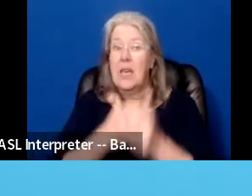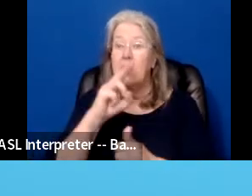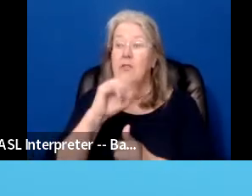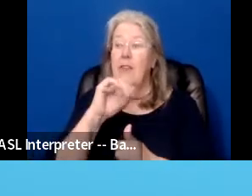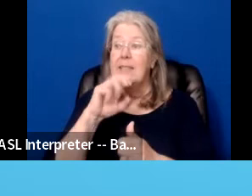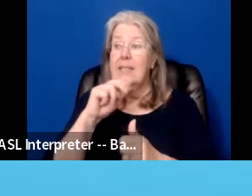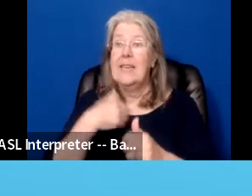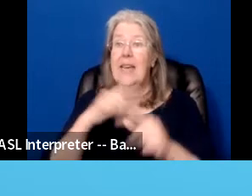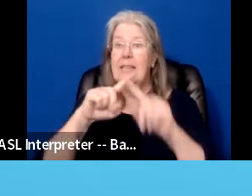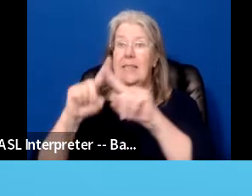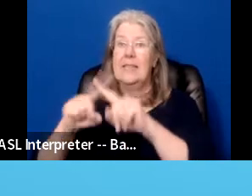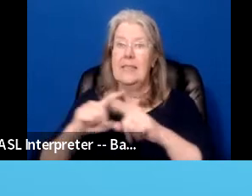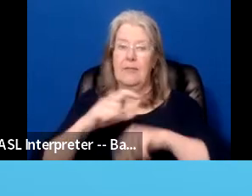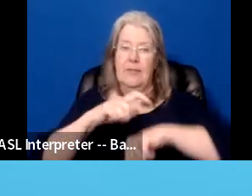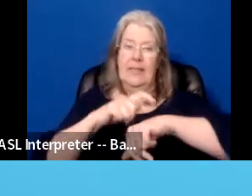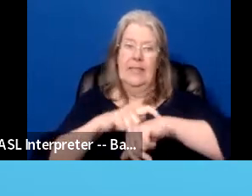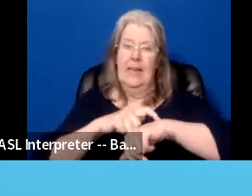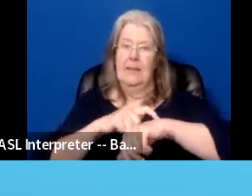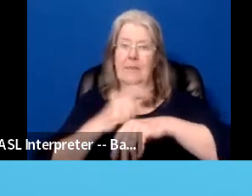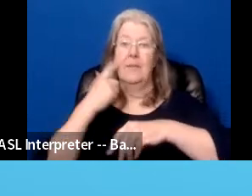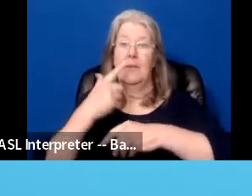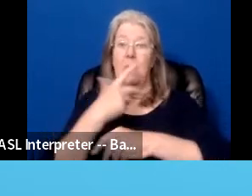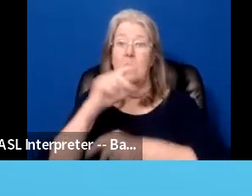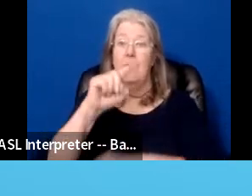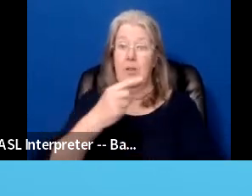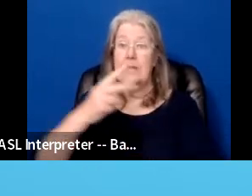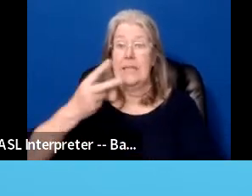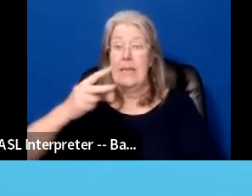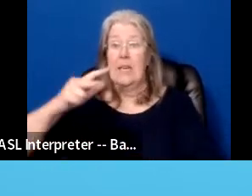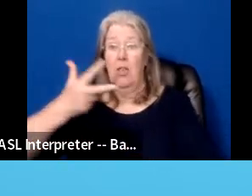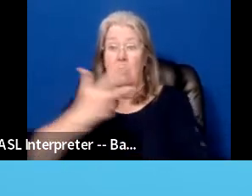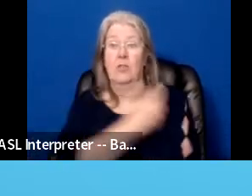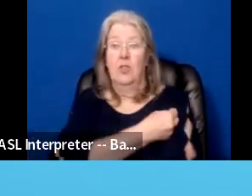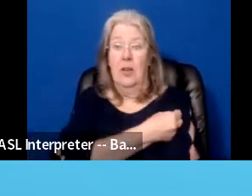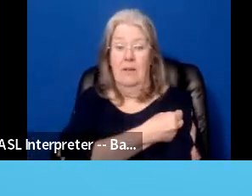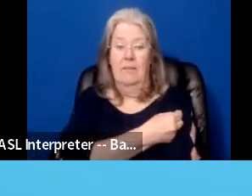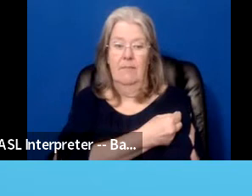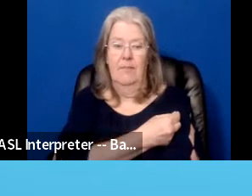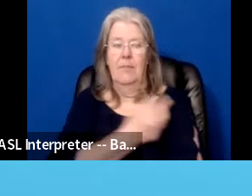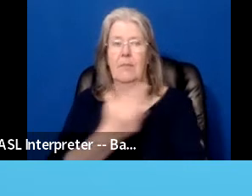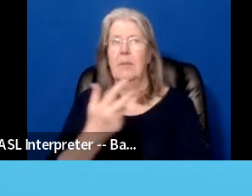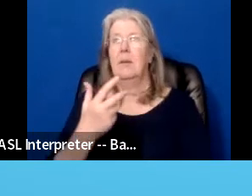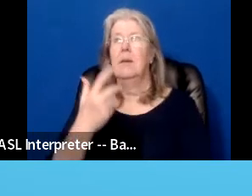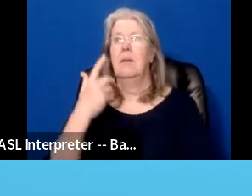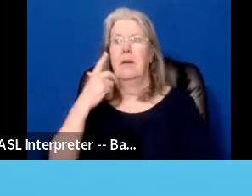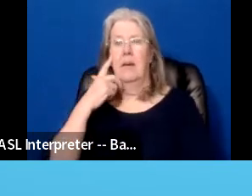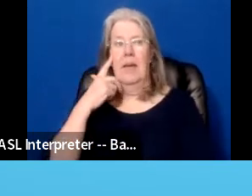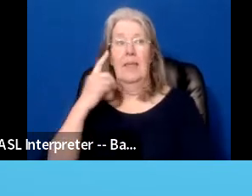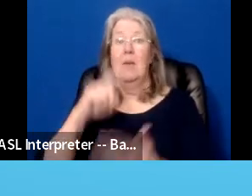if you've met that restriction, but for the most part three to four weeks is what is recommended